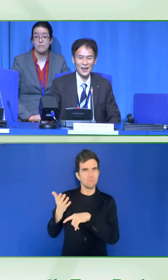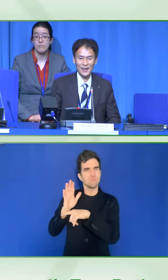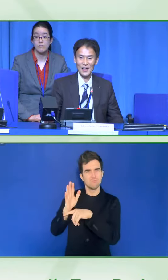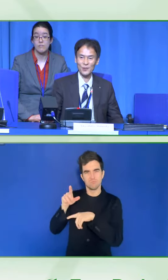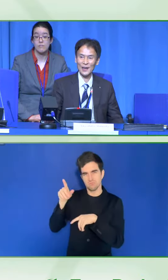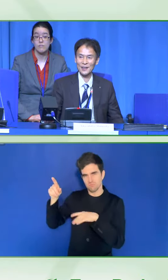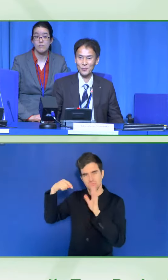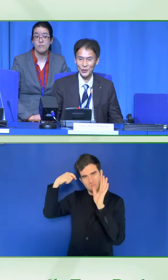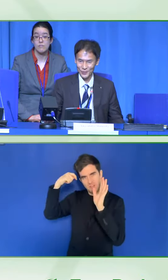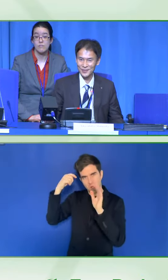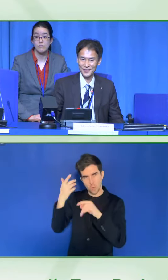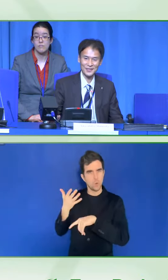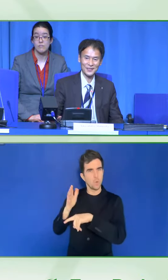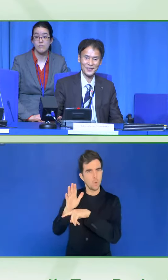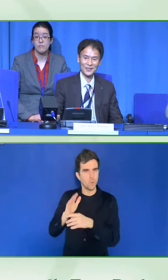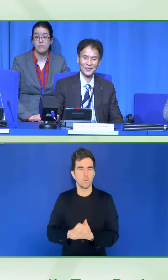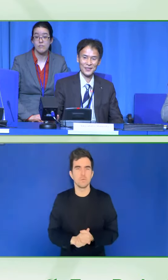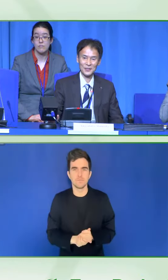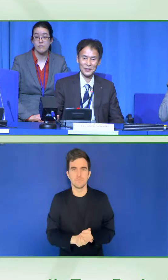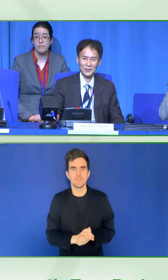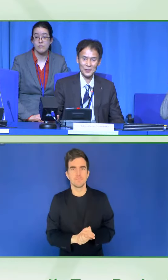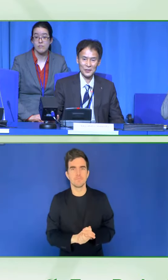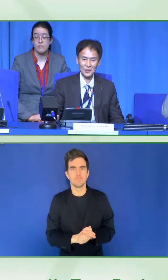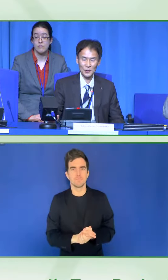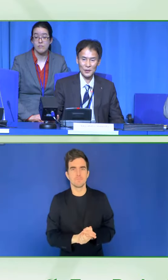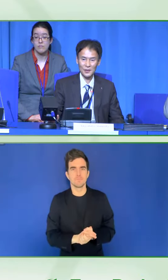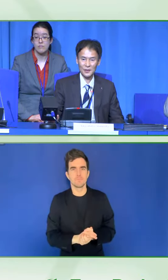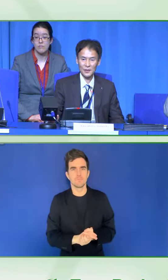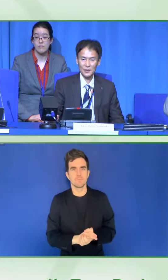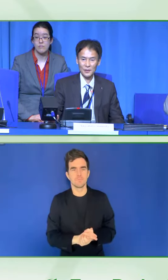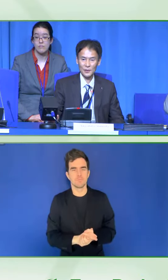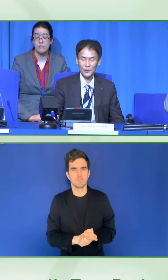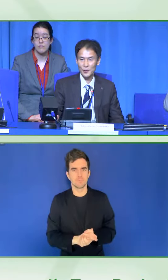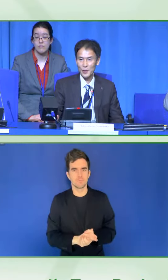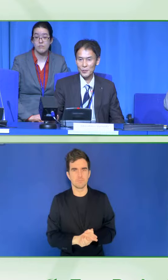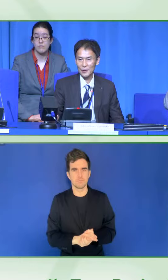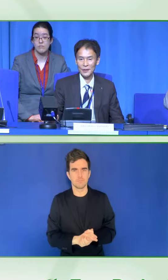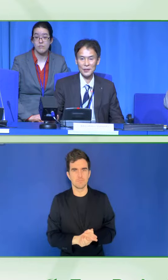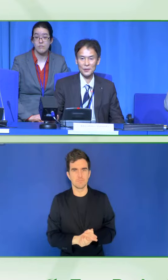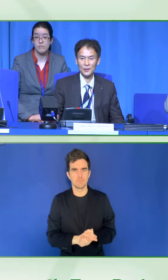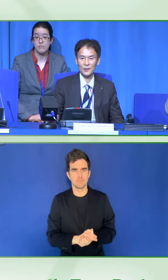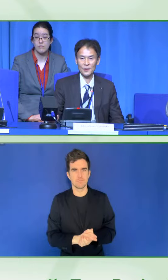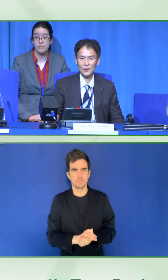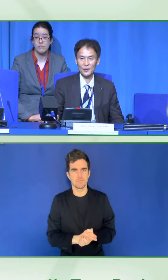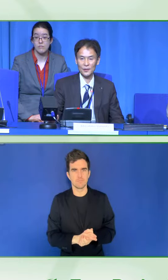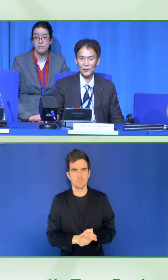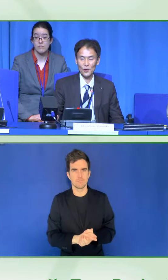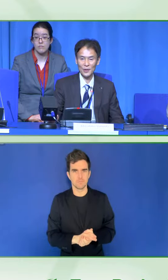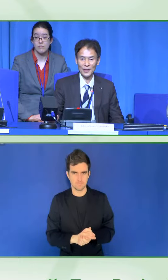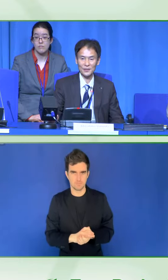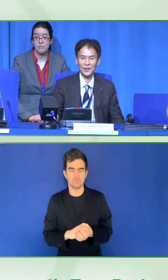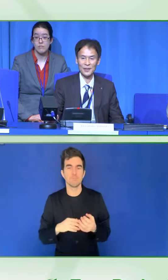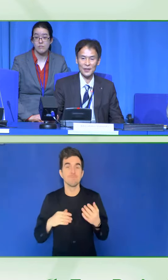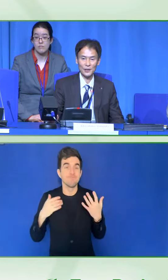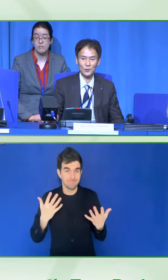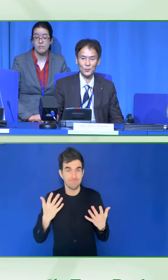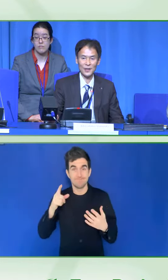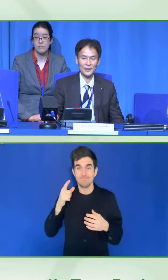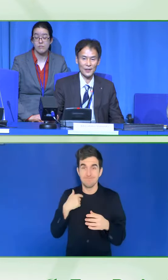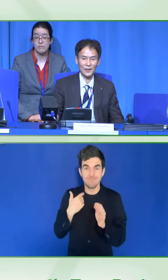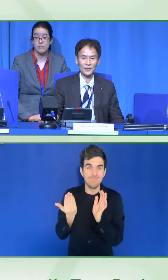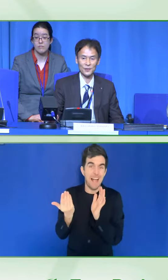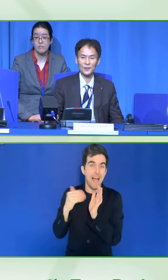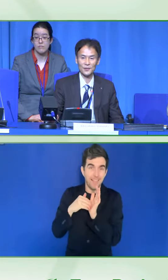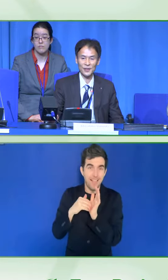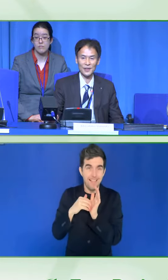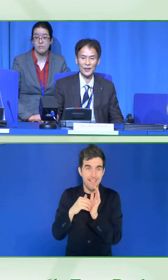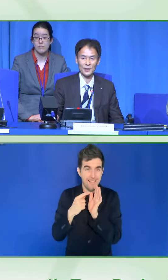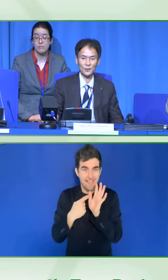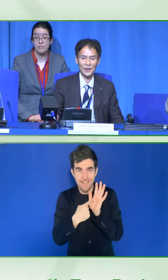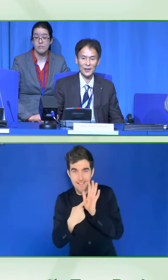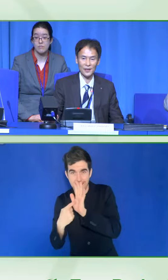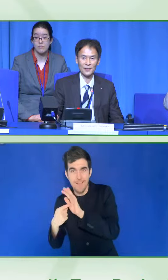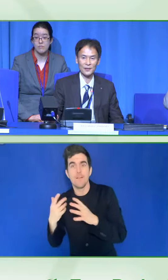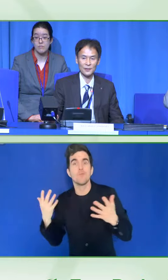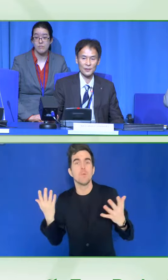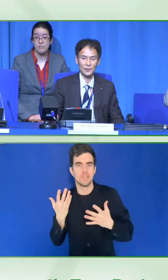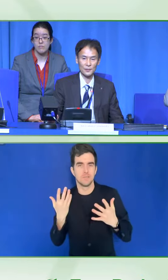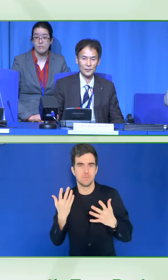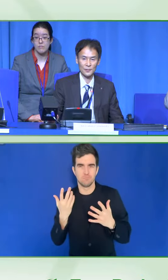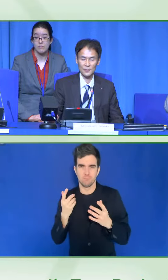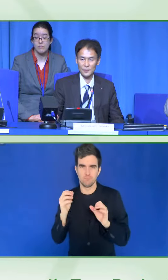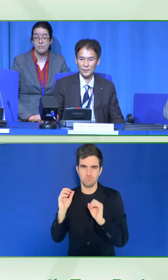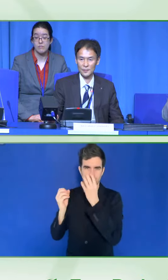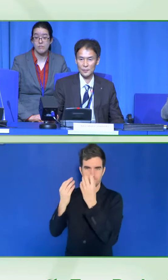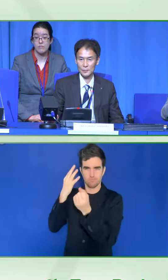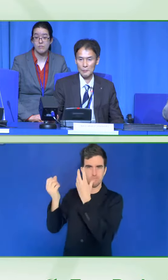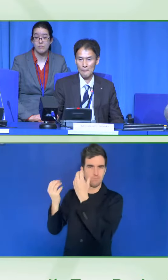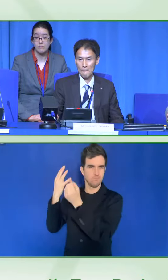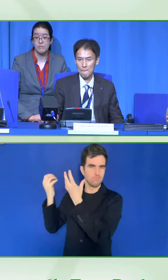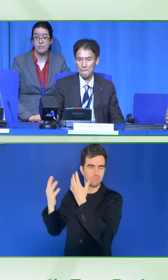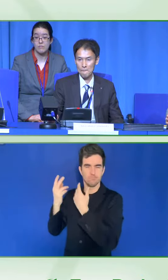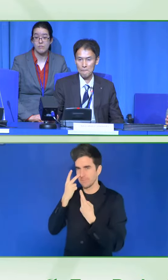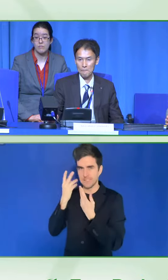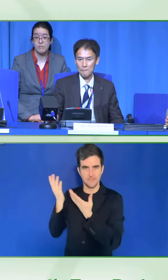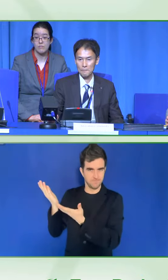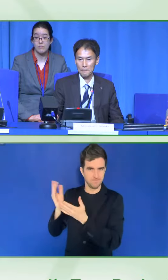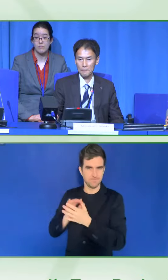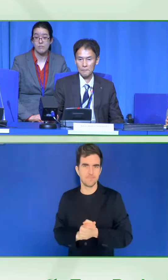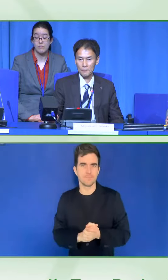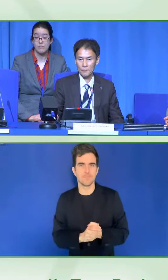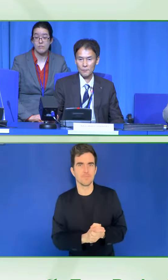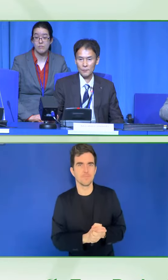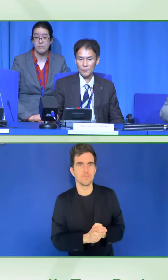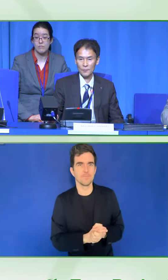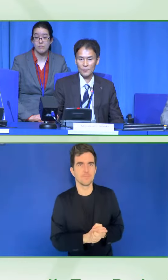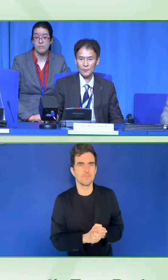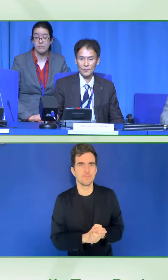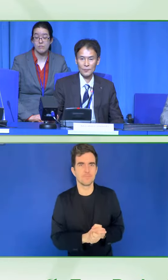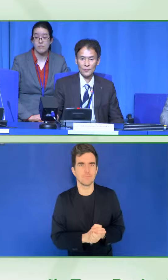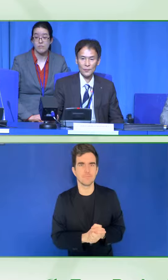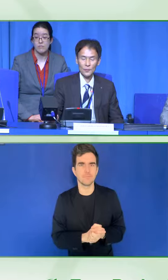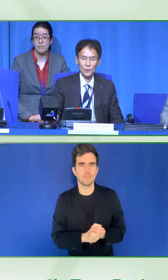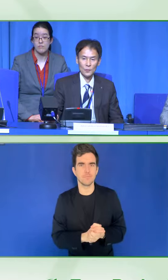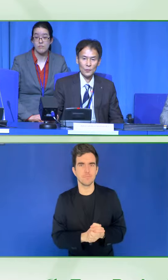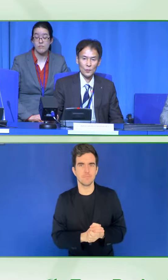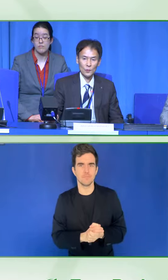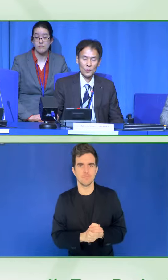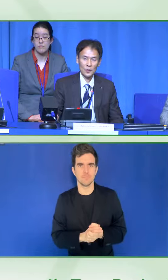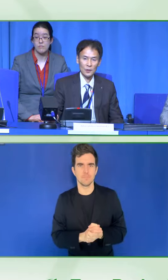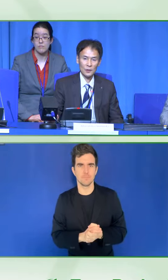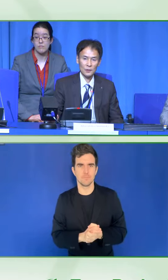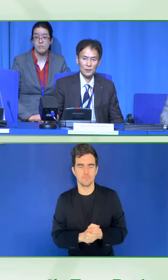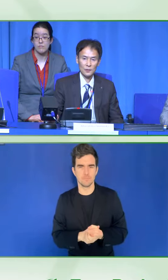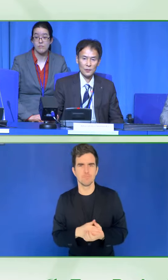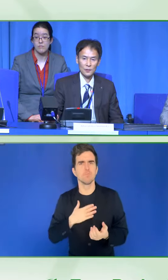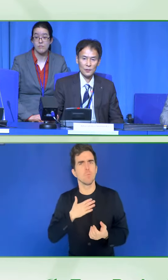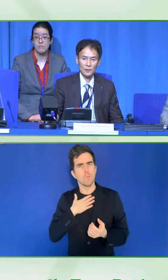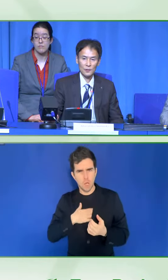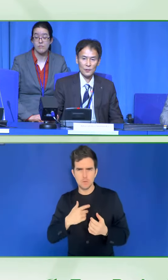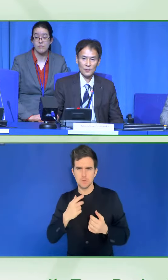This frame appears and moved to this area, to combat.